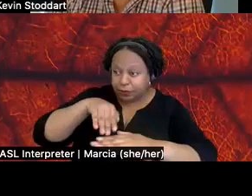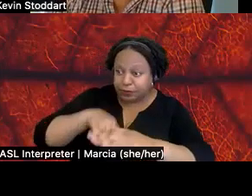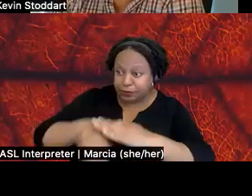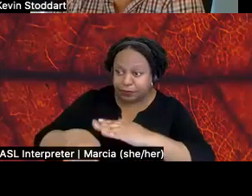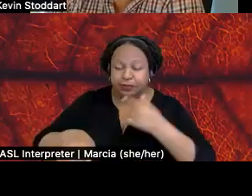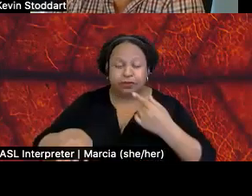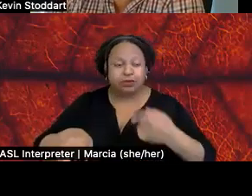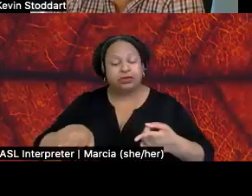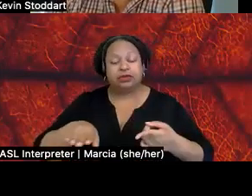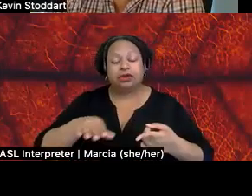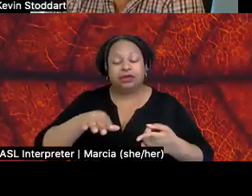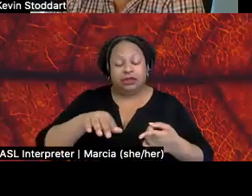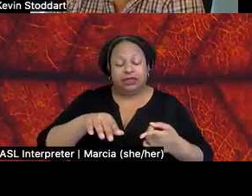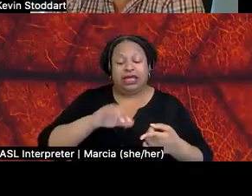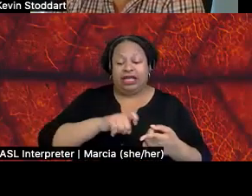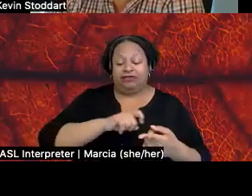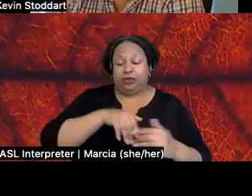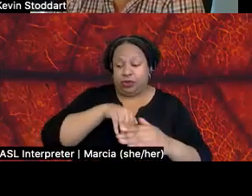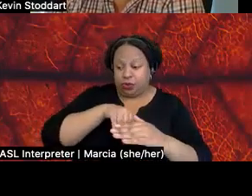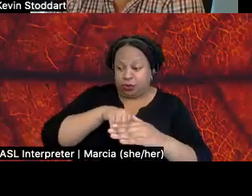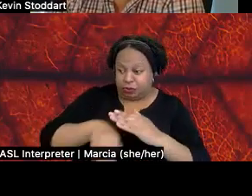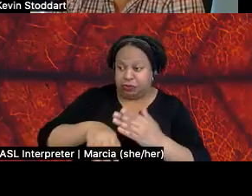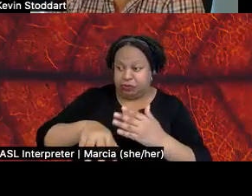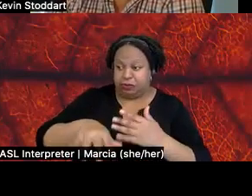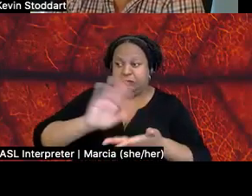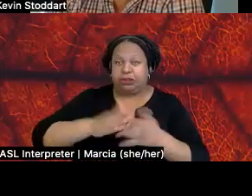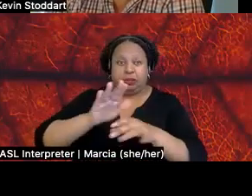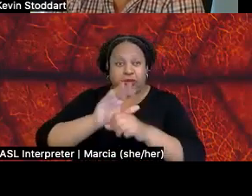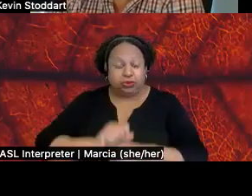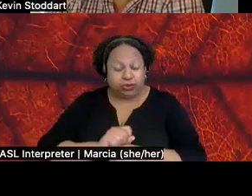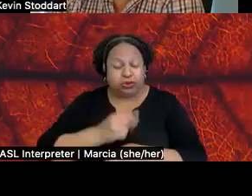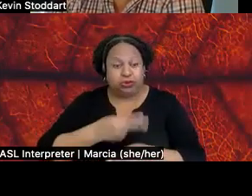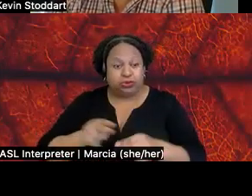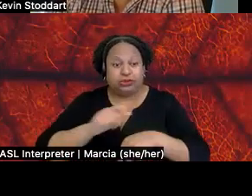So again, we need to rely on pre-emptive strategies.